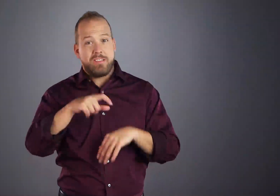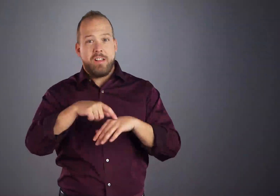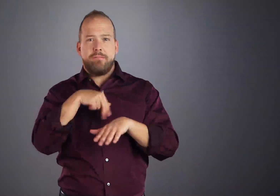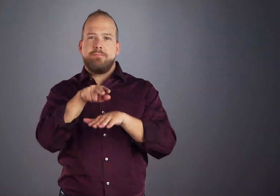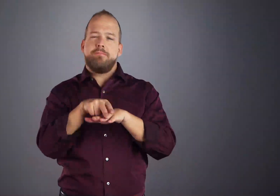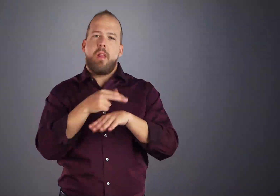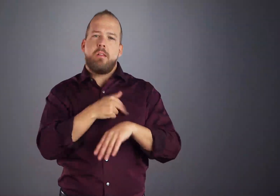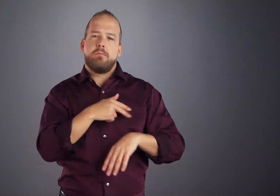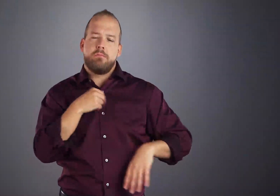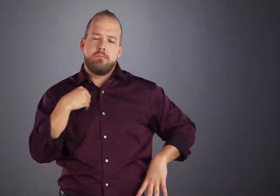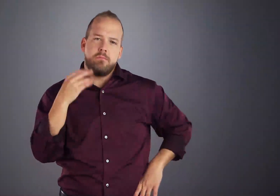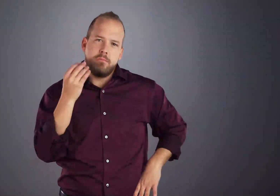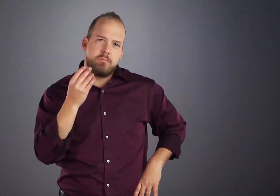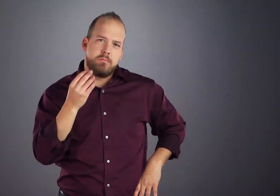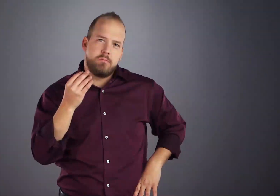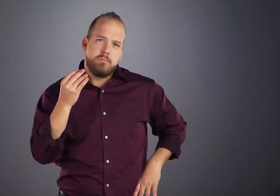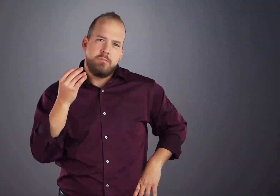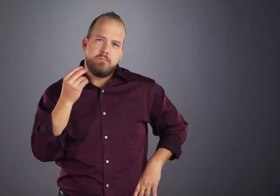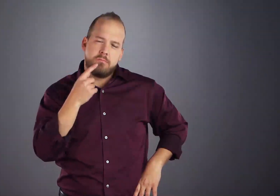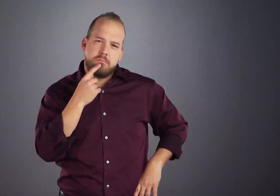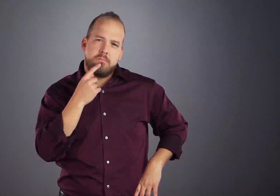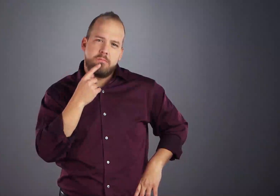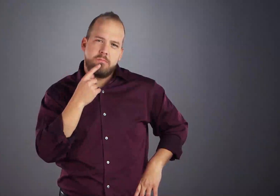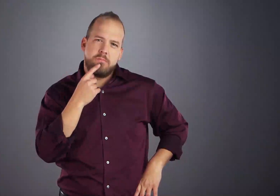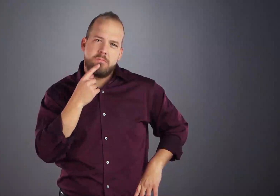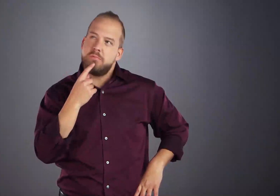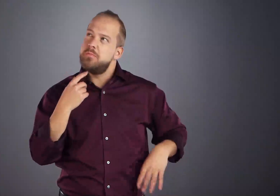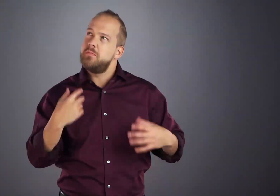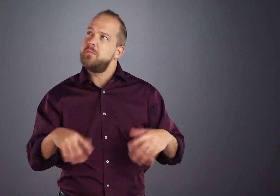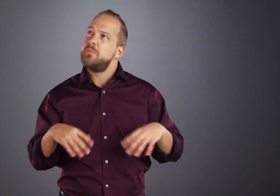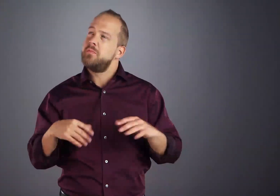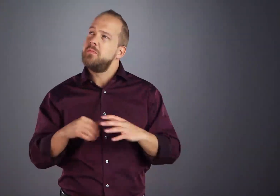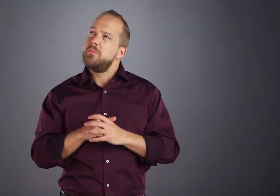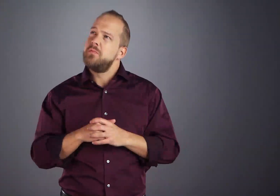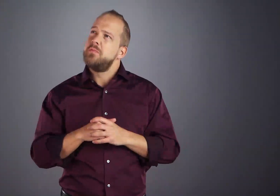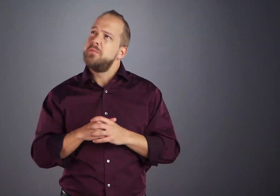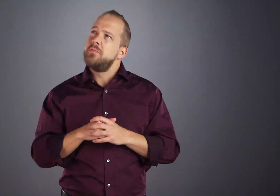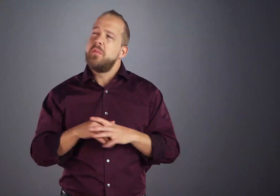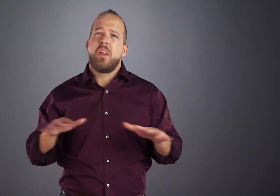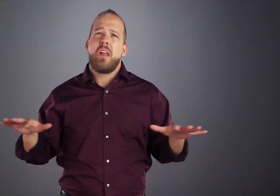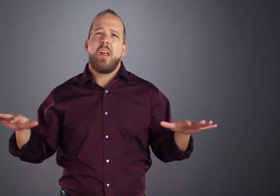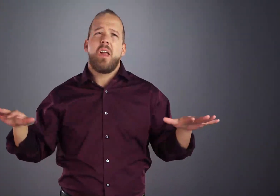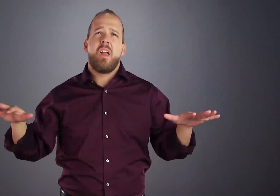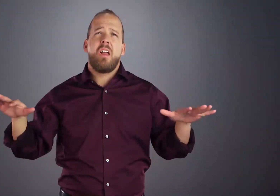While I lay in the hospital the thought came that there were thousands of hopeless alcoholics